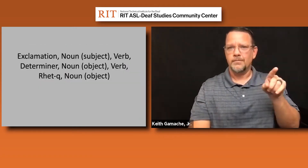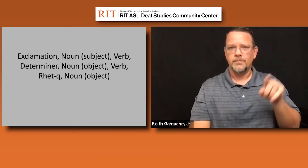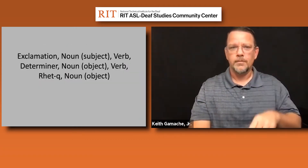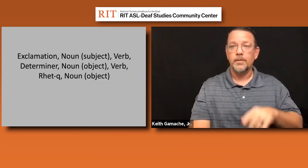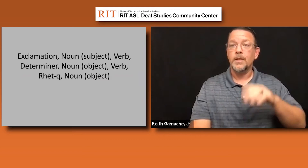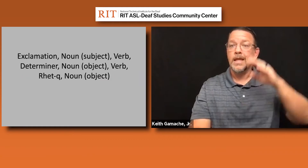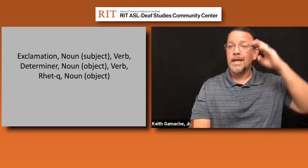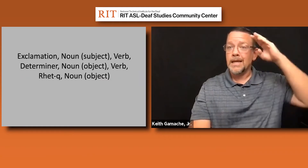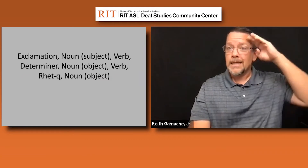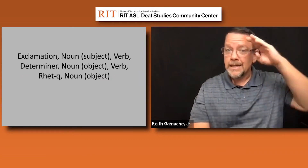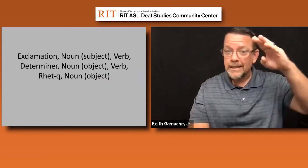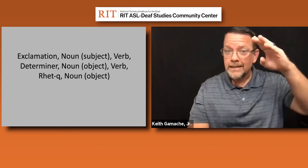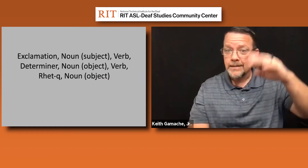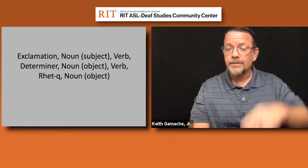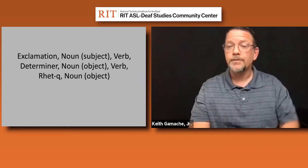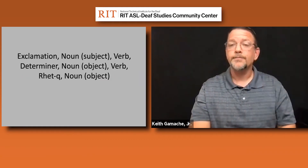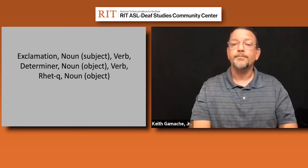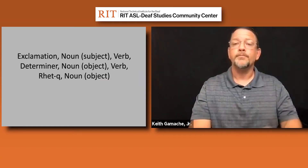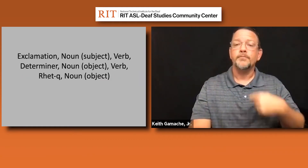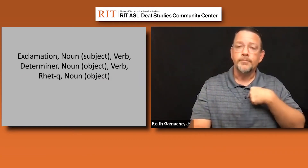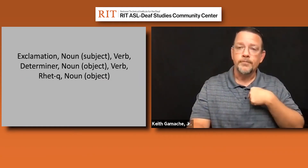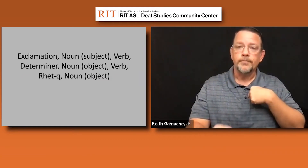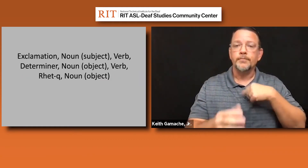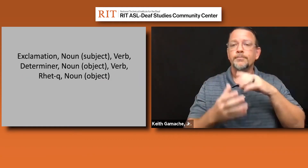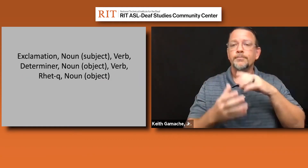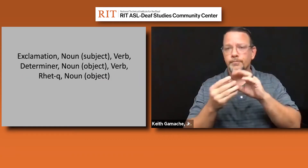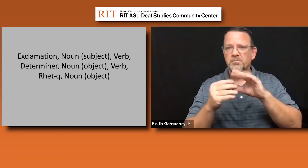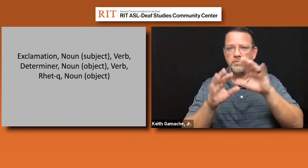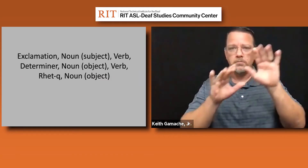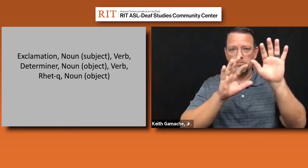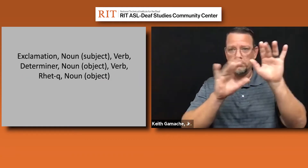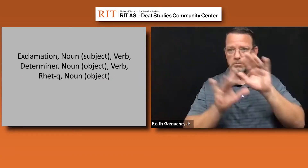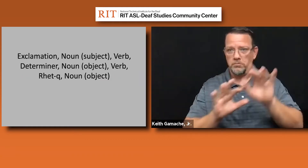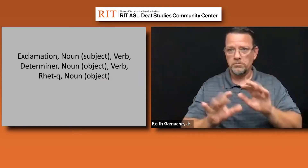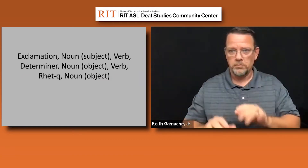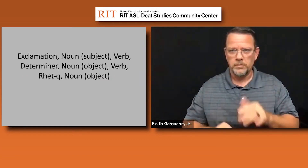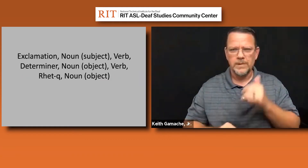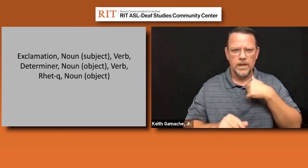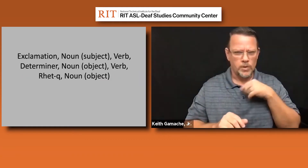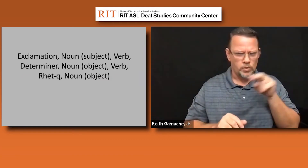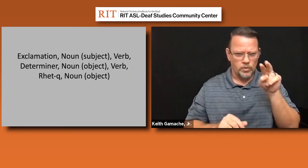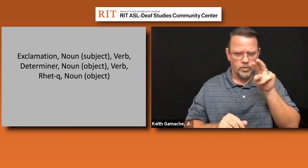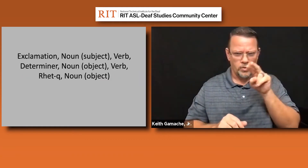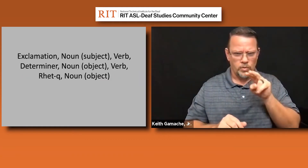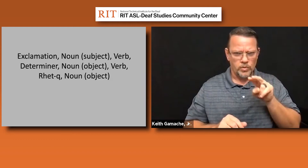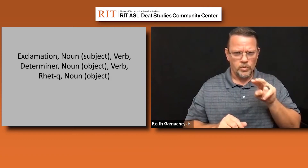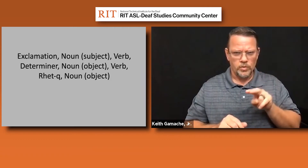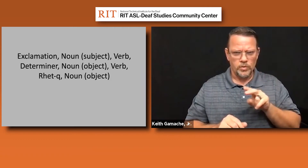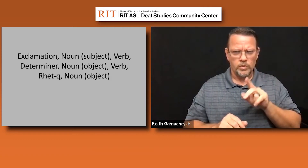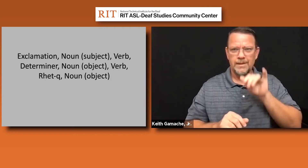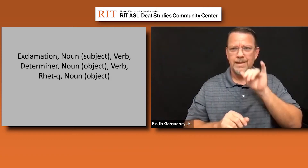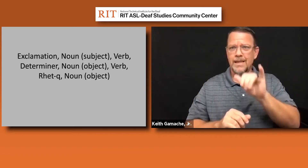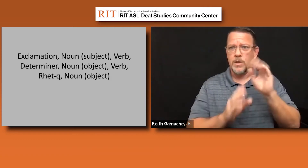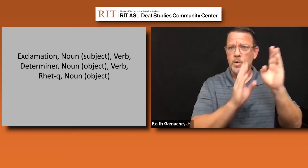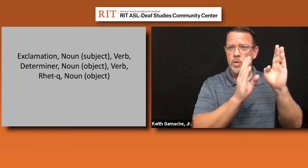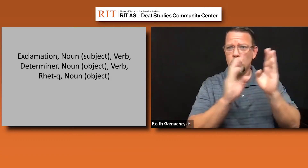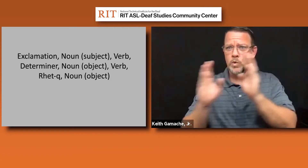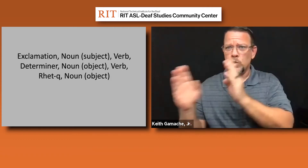She starts out with a greeting, exclamation, and looking at this structure in this order,